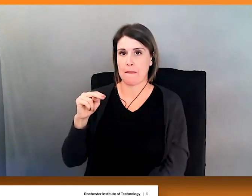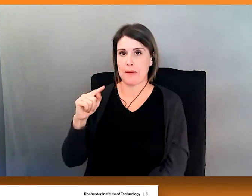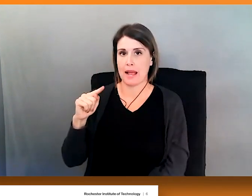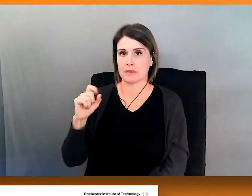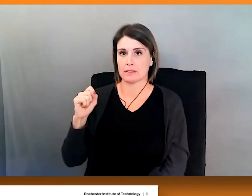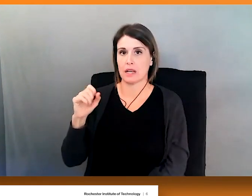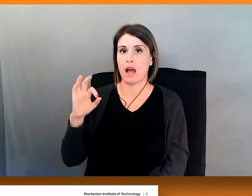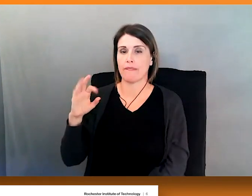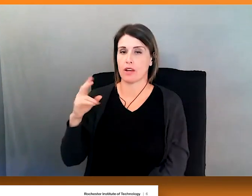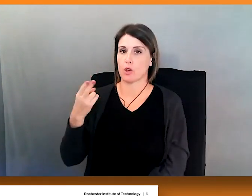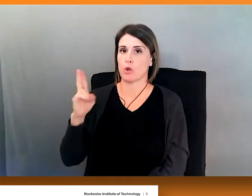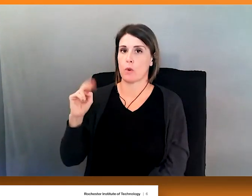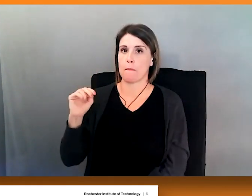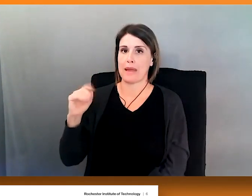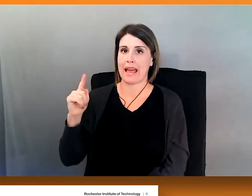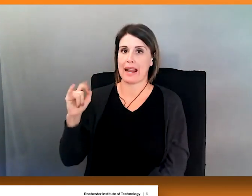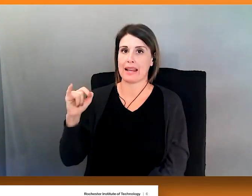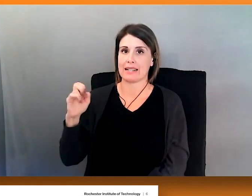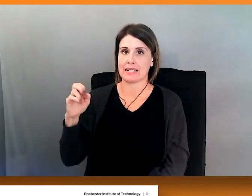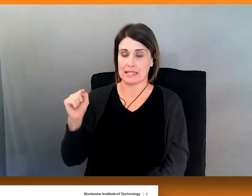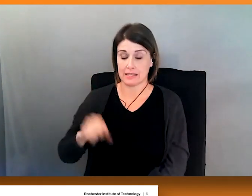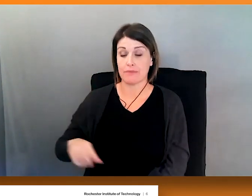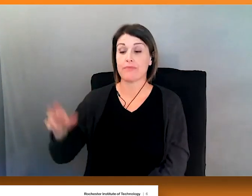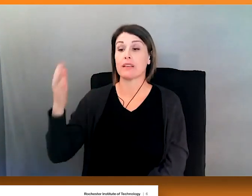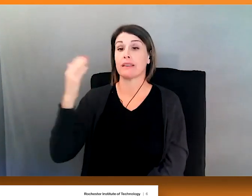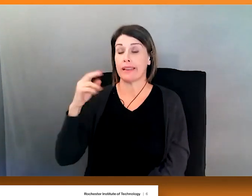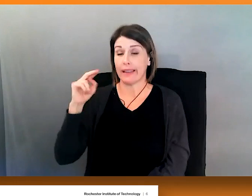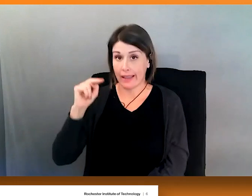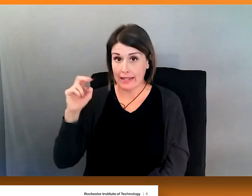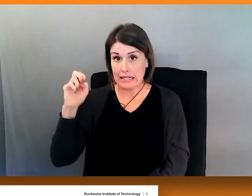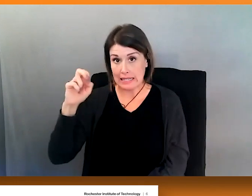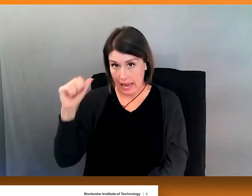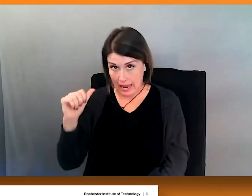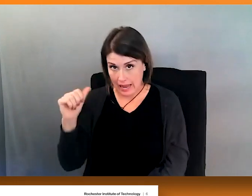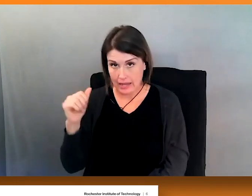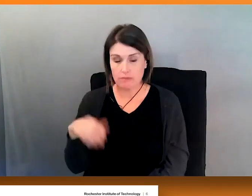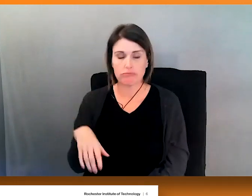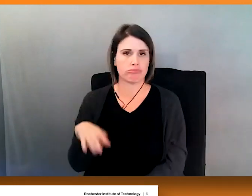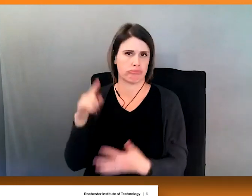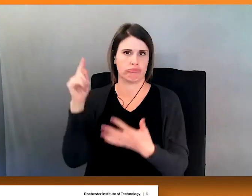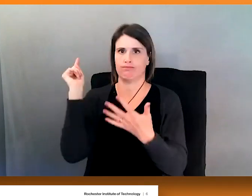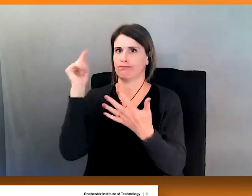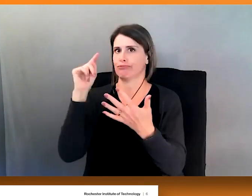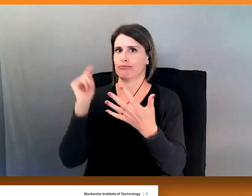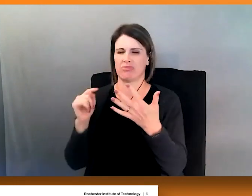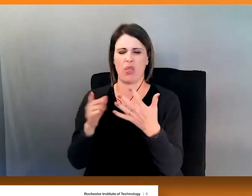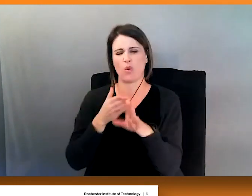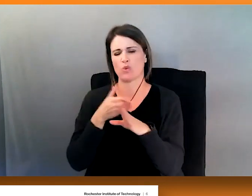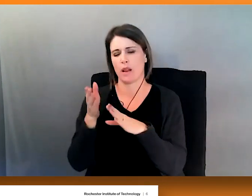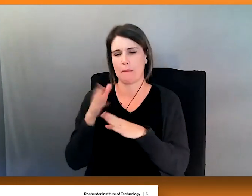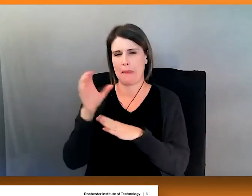and NEA, and those are the main ones I'm mentioning